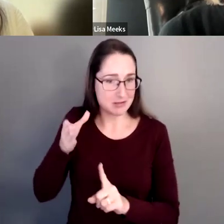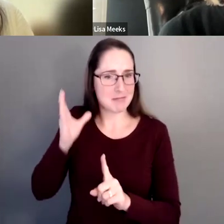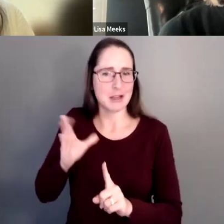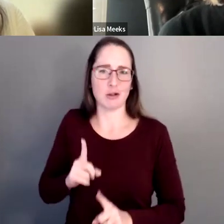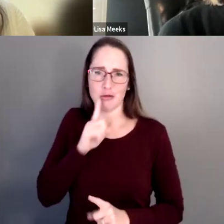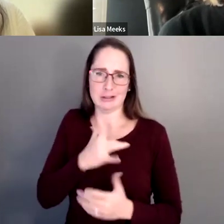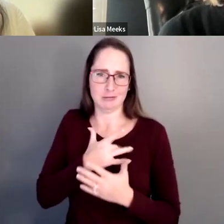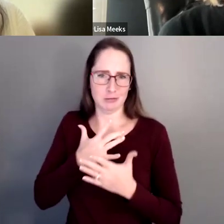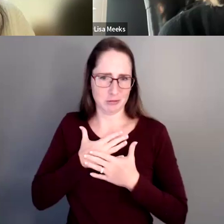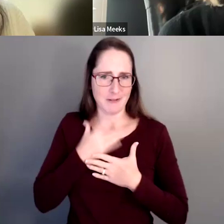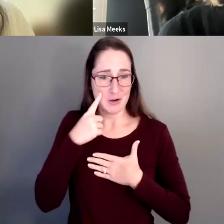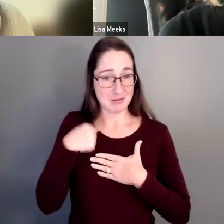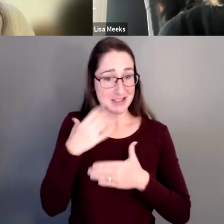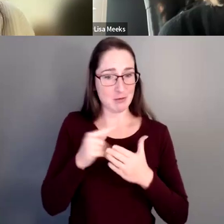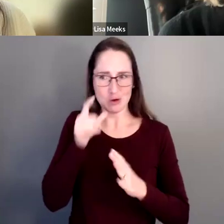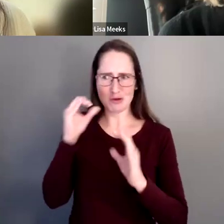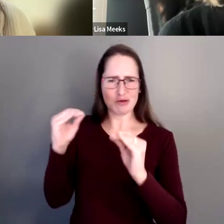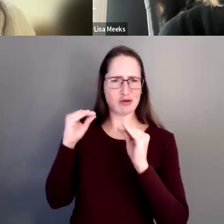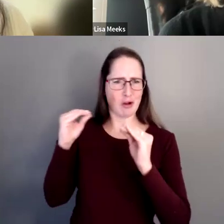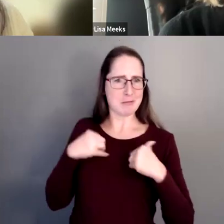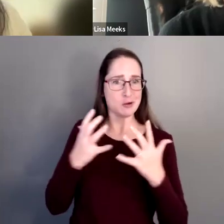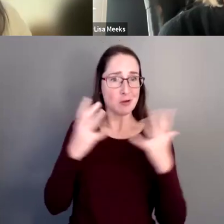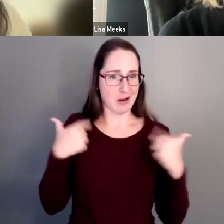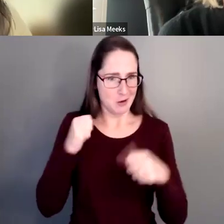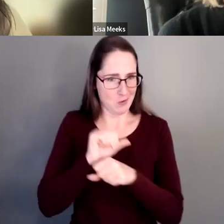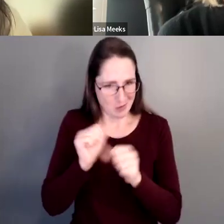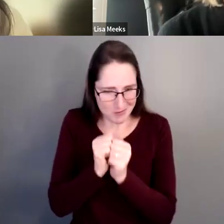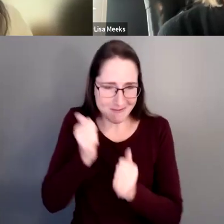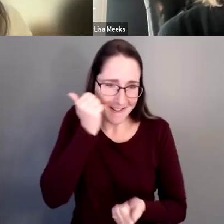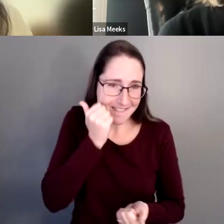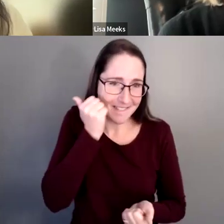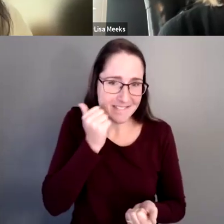But today, it is my absolute pleasure to introduce a speaker near and dear to my heart,